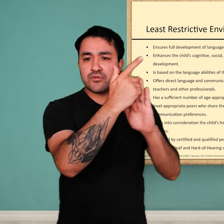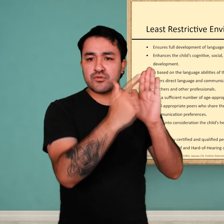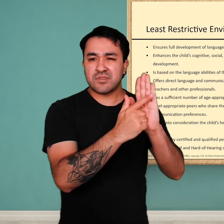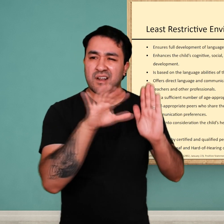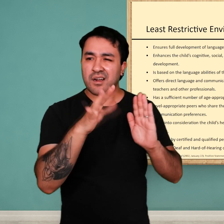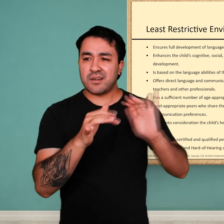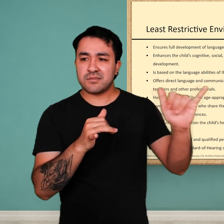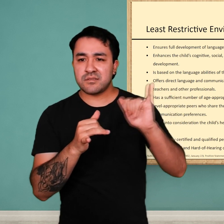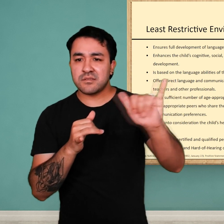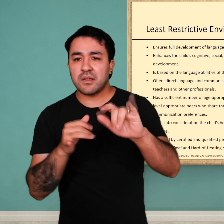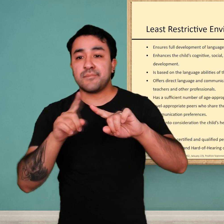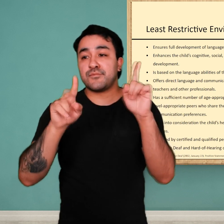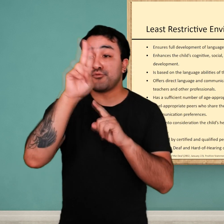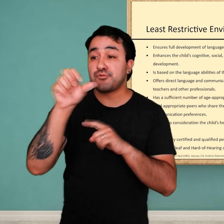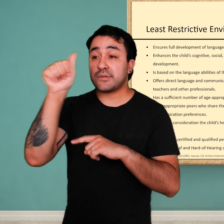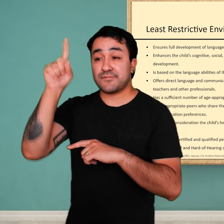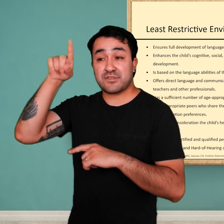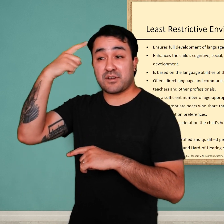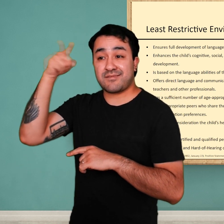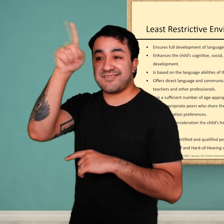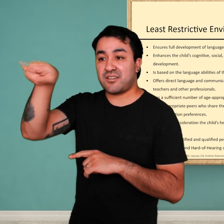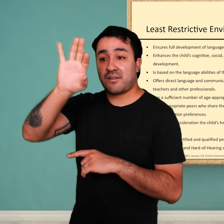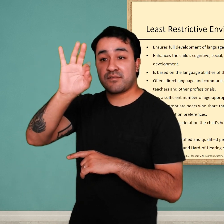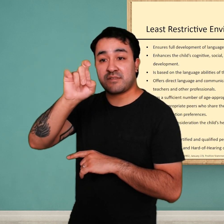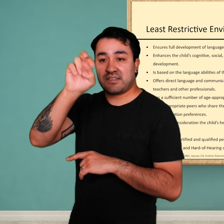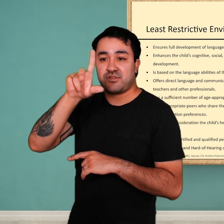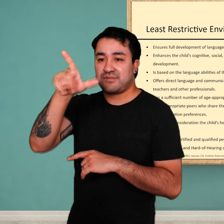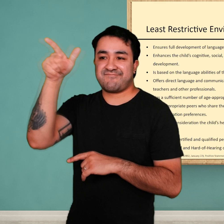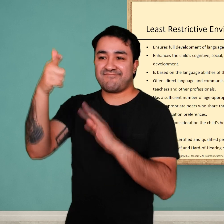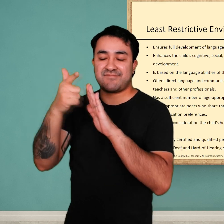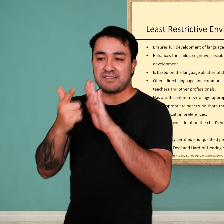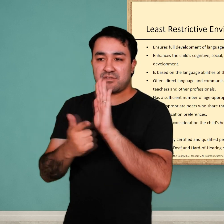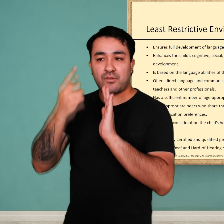Other states have passed similar laws but as of now, nothing on the federal level.